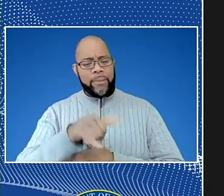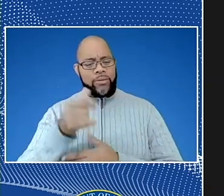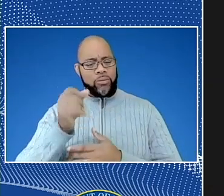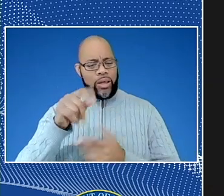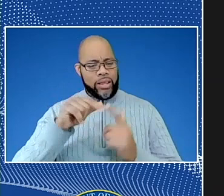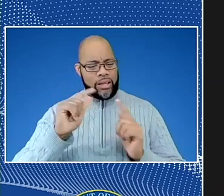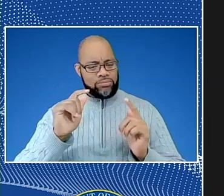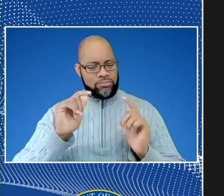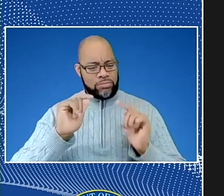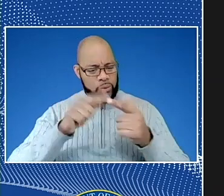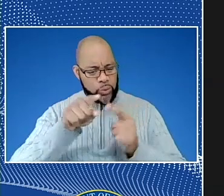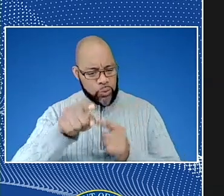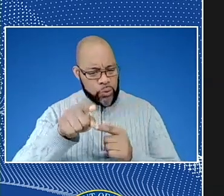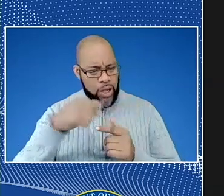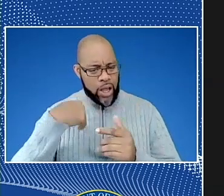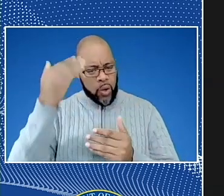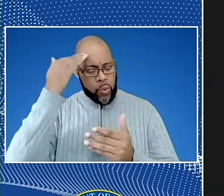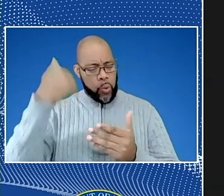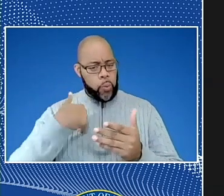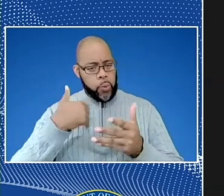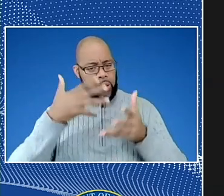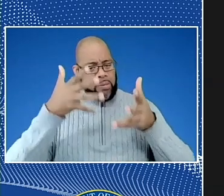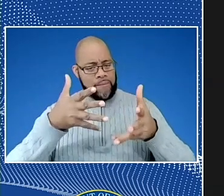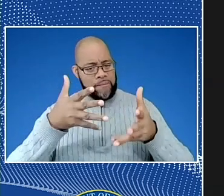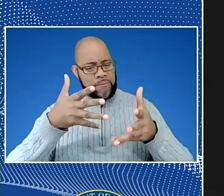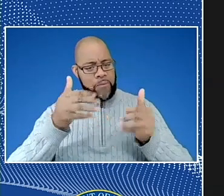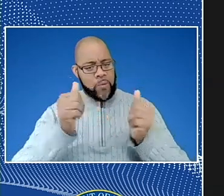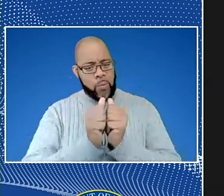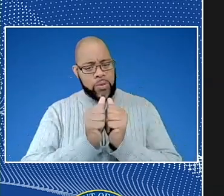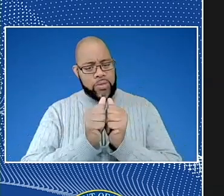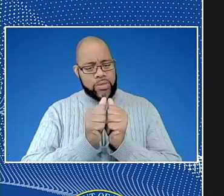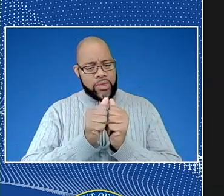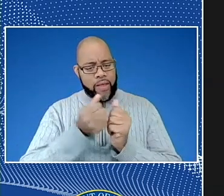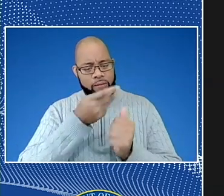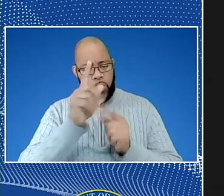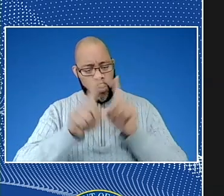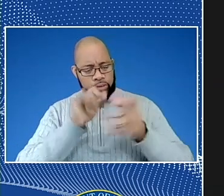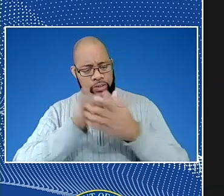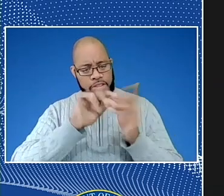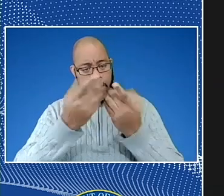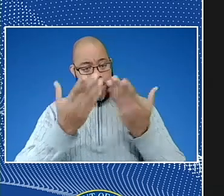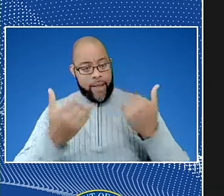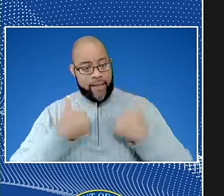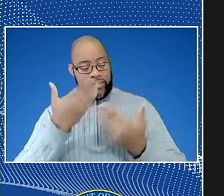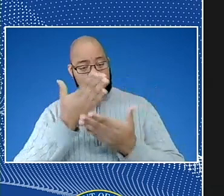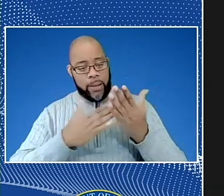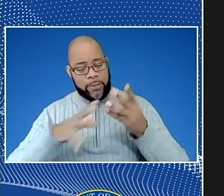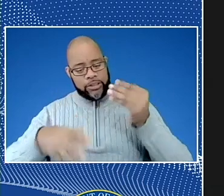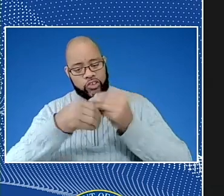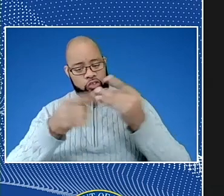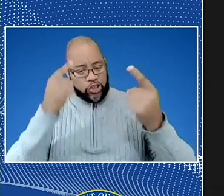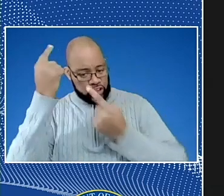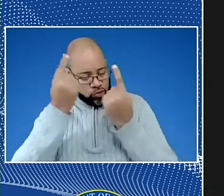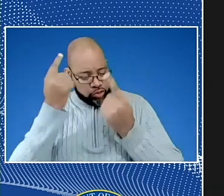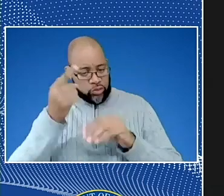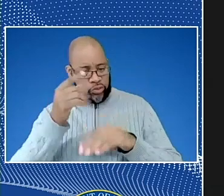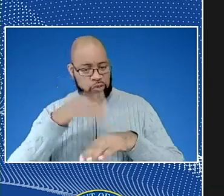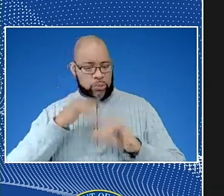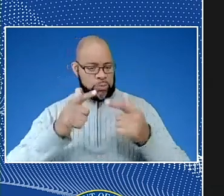back over to you. I know we left with a few questions that the Department might have some additional consideration on so I'll turn it over to you and your team.